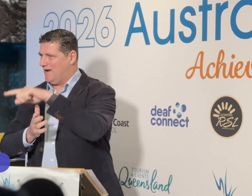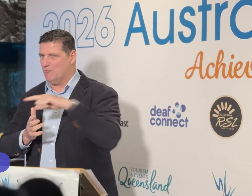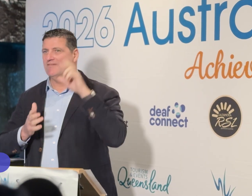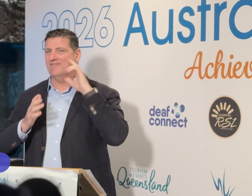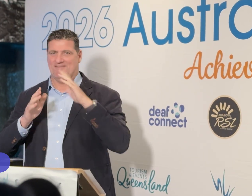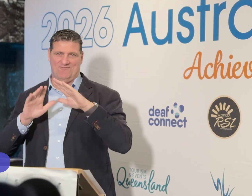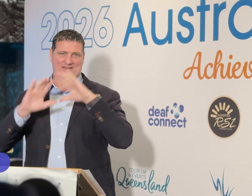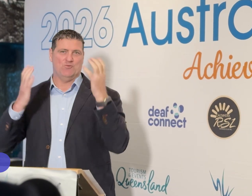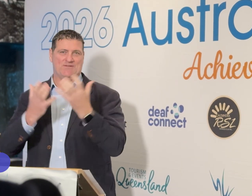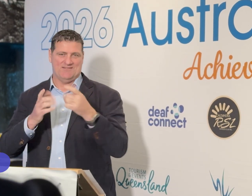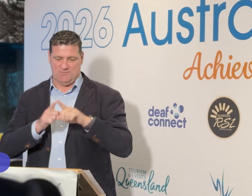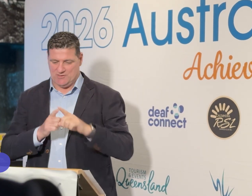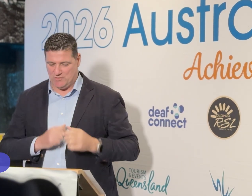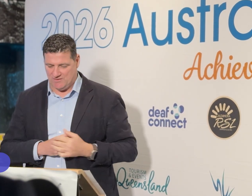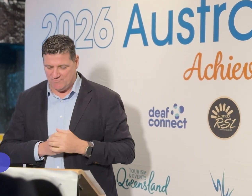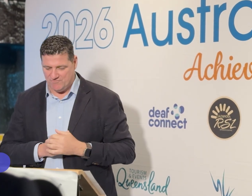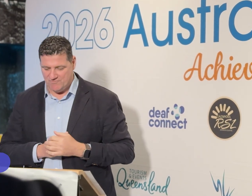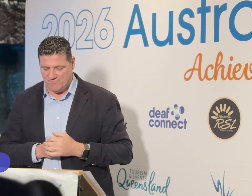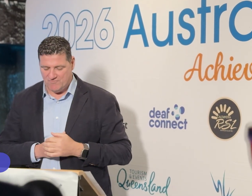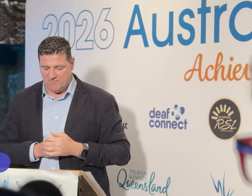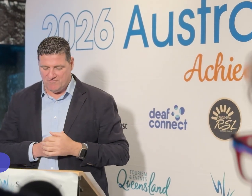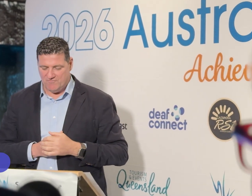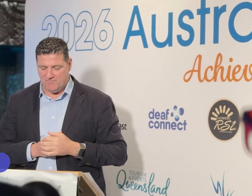Traditionally involving themselves in the Deaf ecosystem.